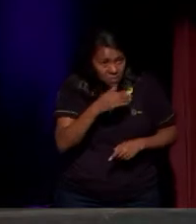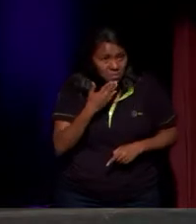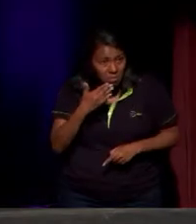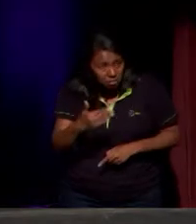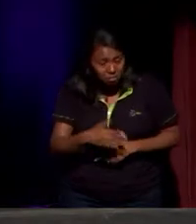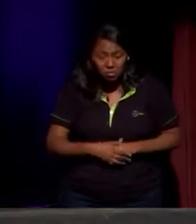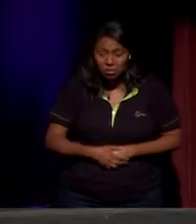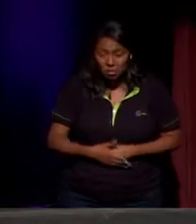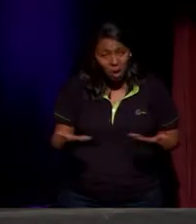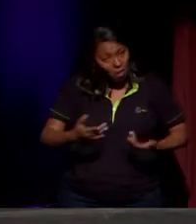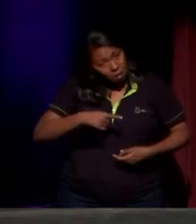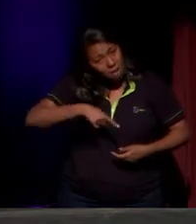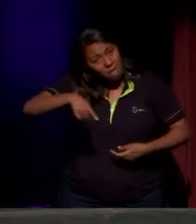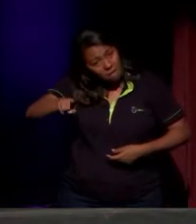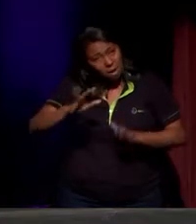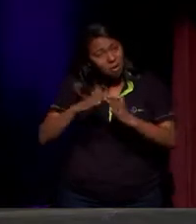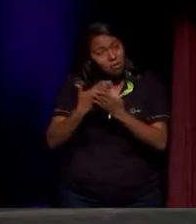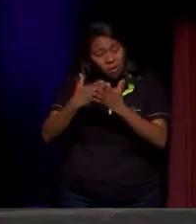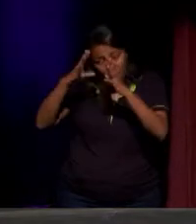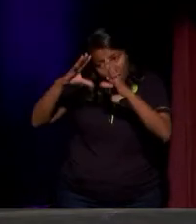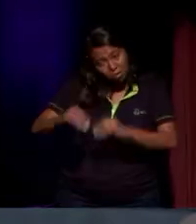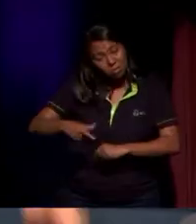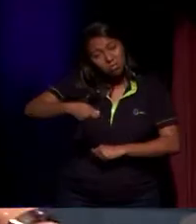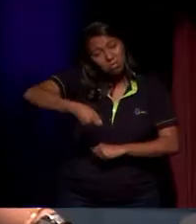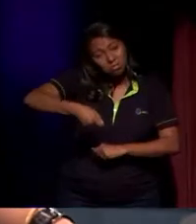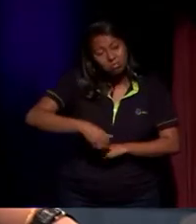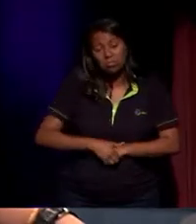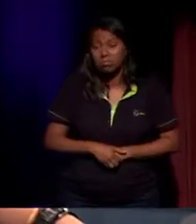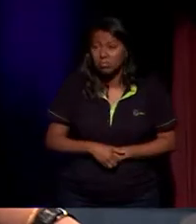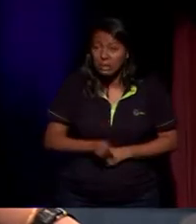go to the night course, if you want to continue studying.